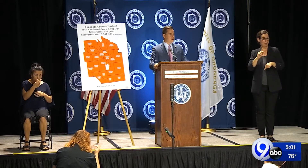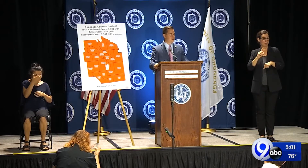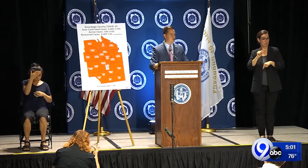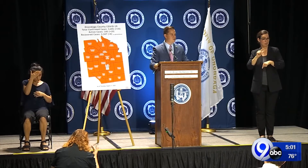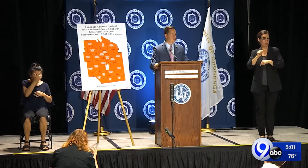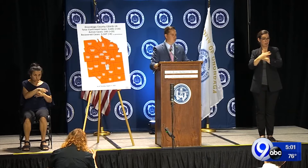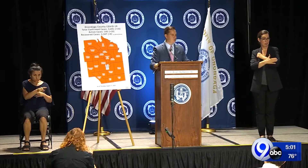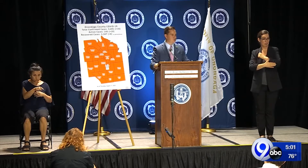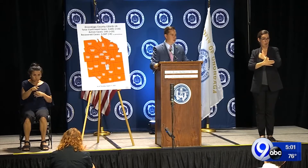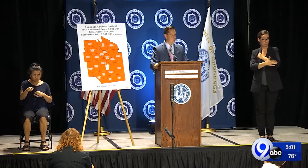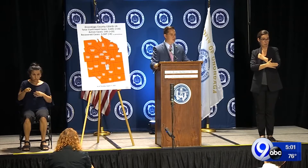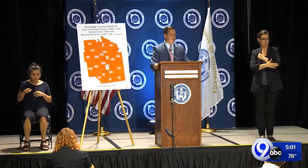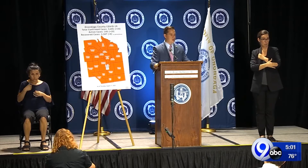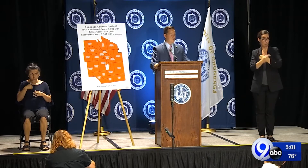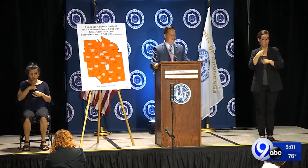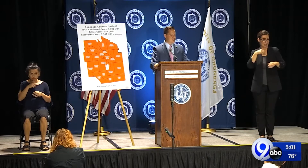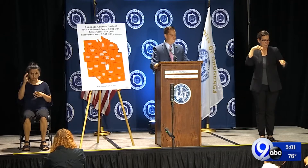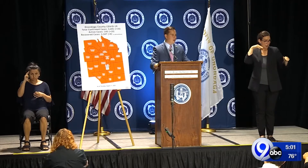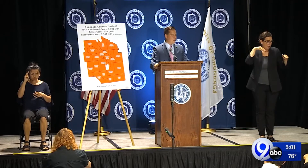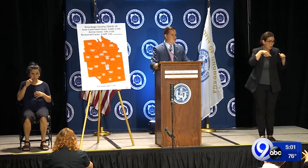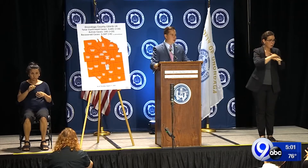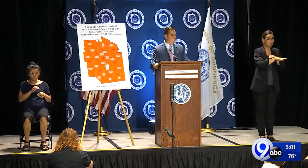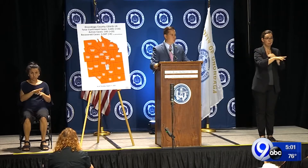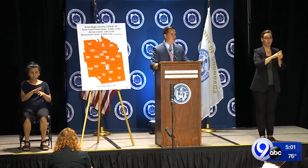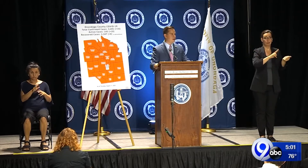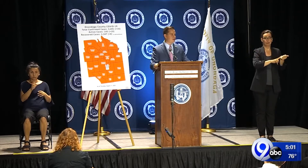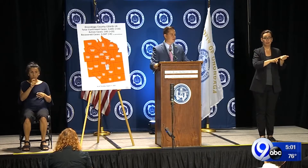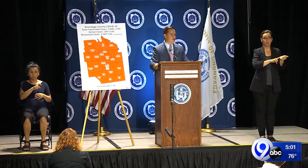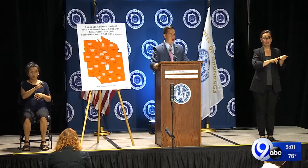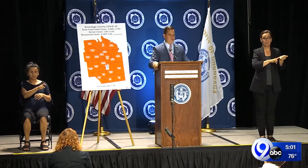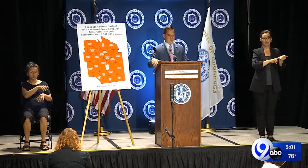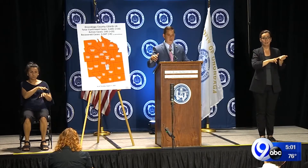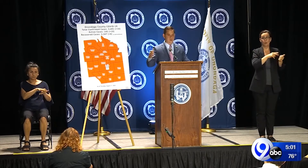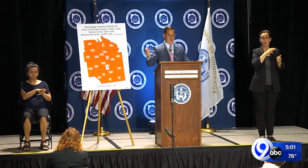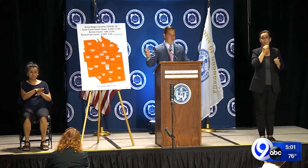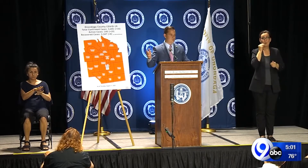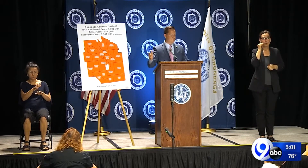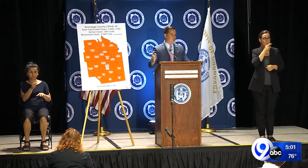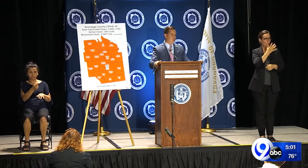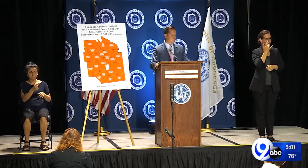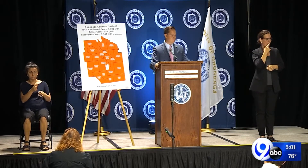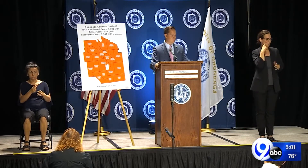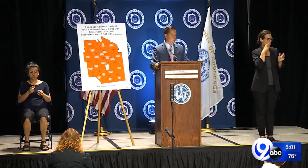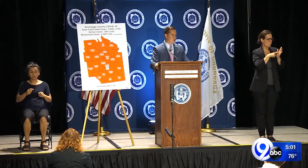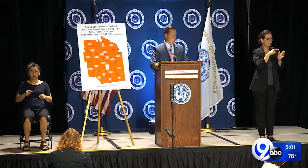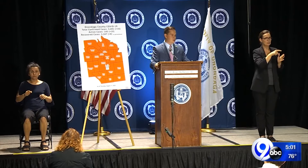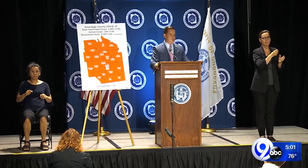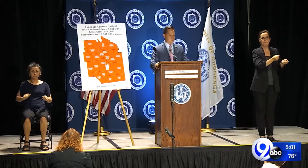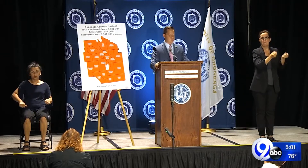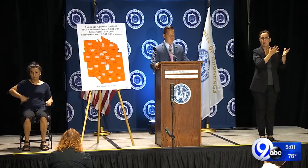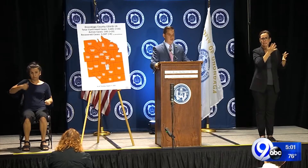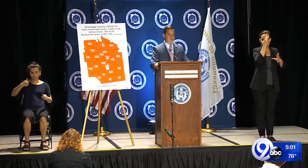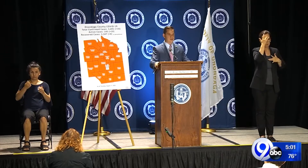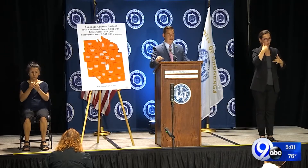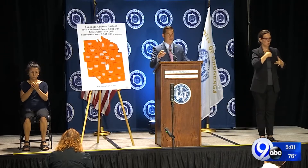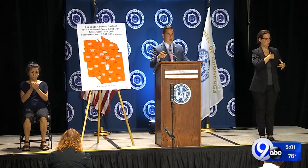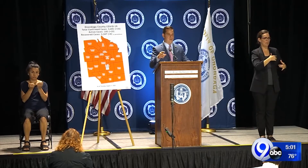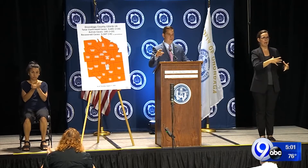it. every community should be doing this. this is a problem until there's